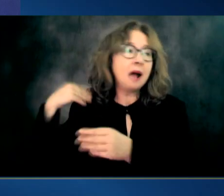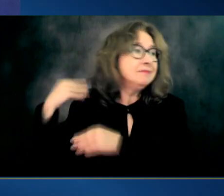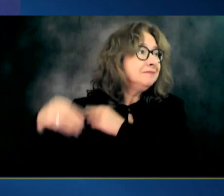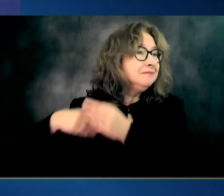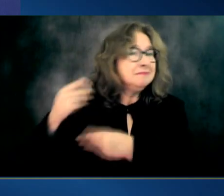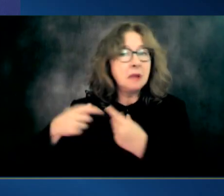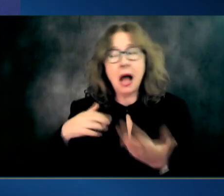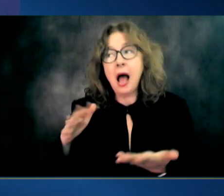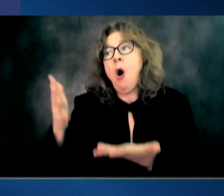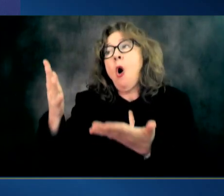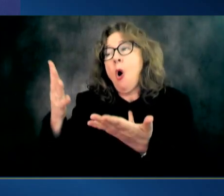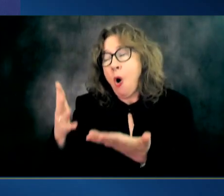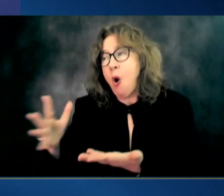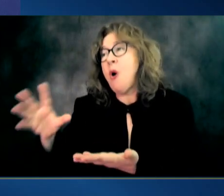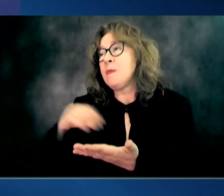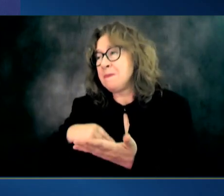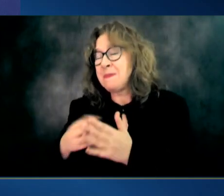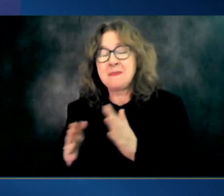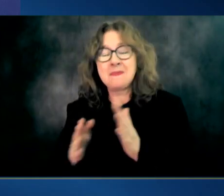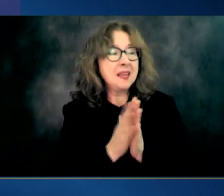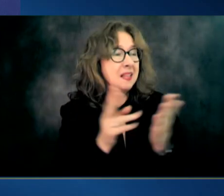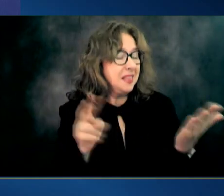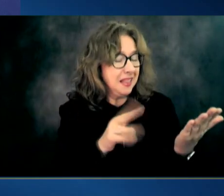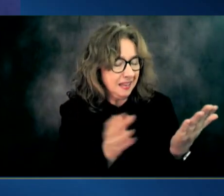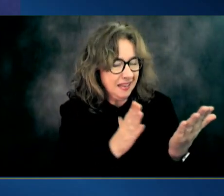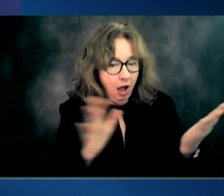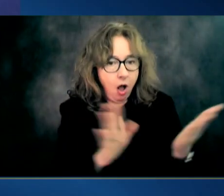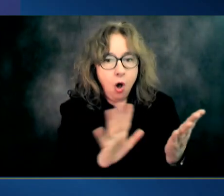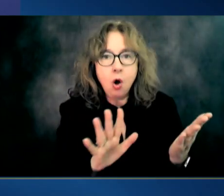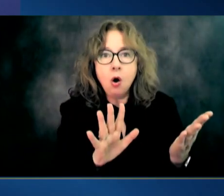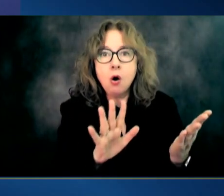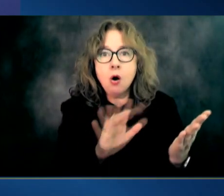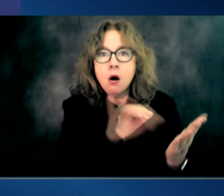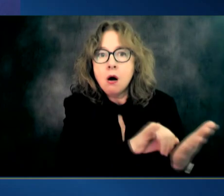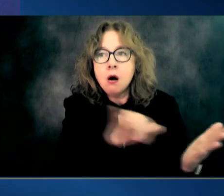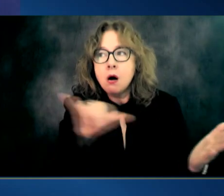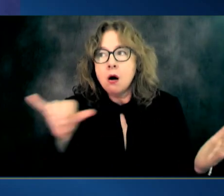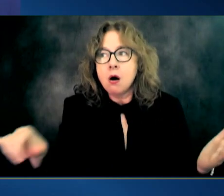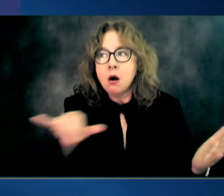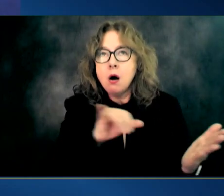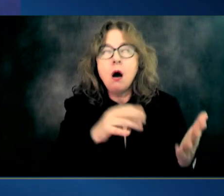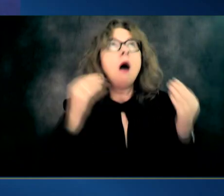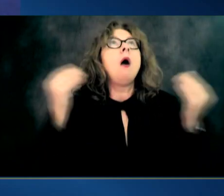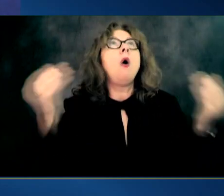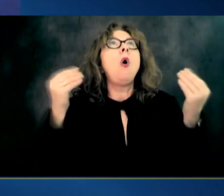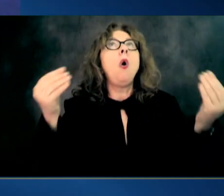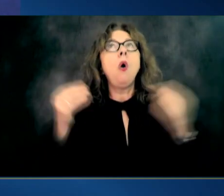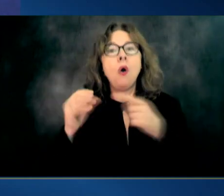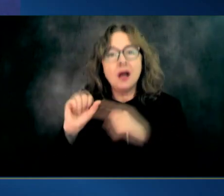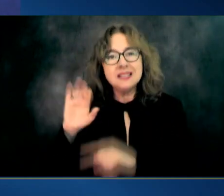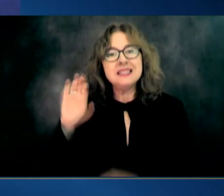until I read that book, Stay With Me. And then I was like, "Oh, wow. I never knew." Lydia Pecker: It was the story you were hearing.